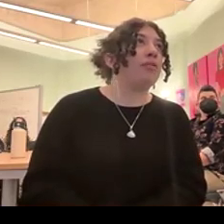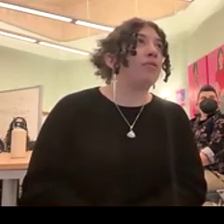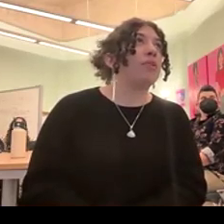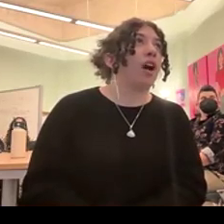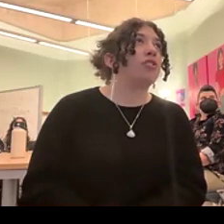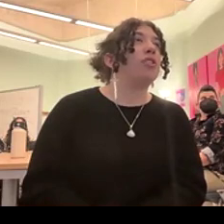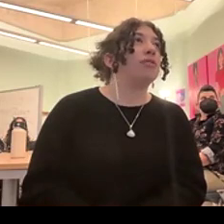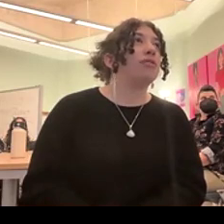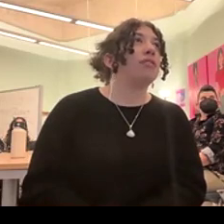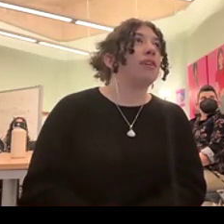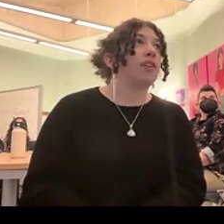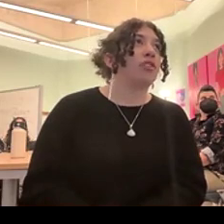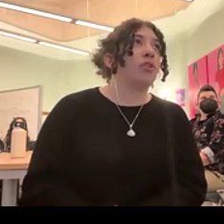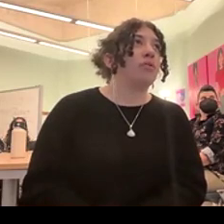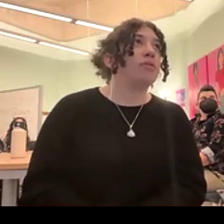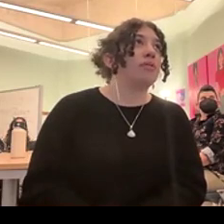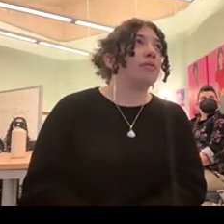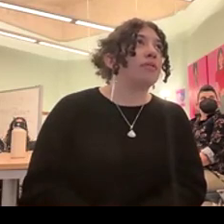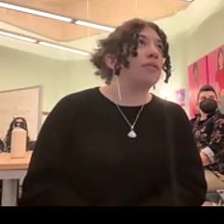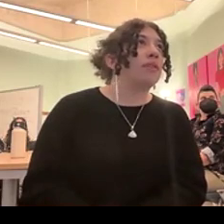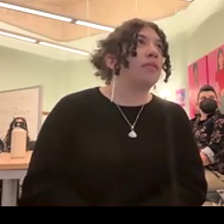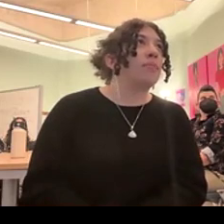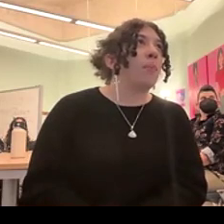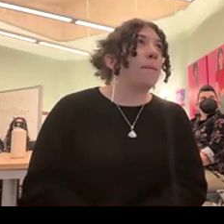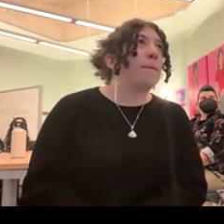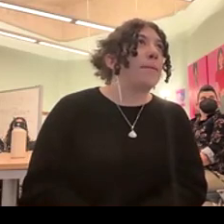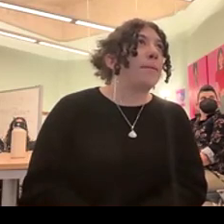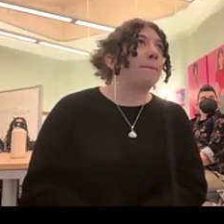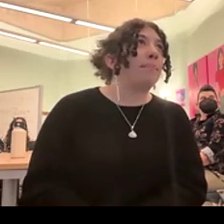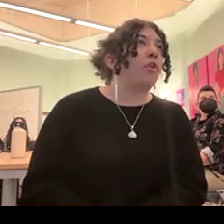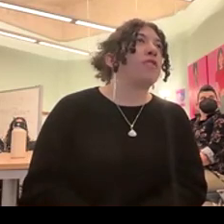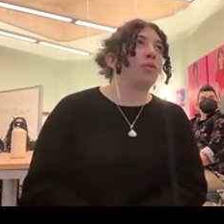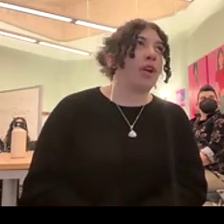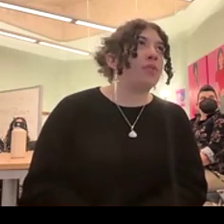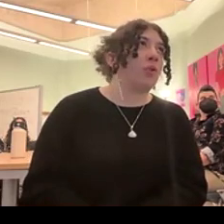And then if I'm already hired, I prefer to have that written down from a doctor's